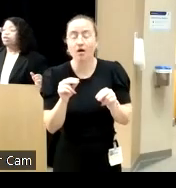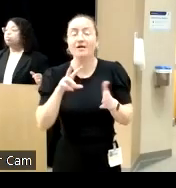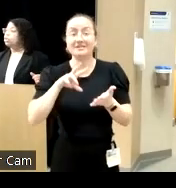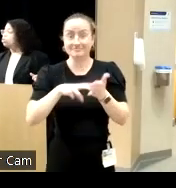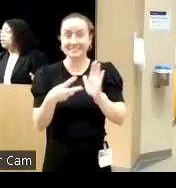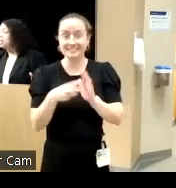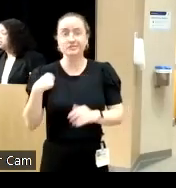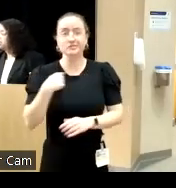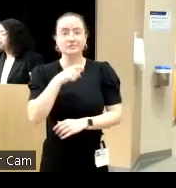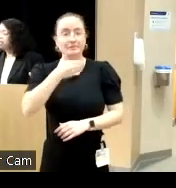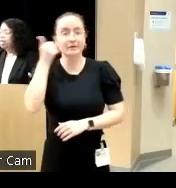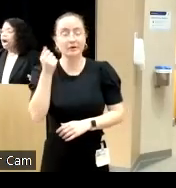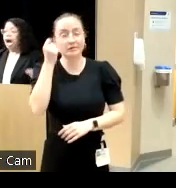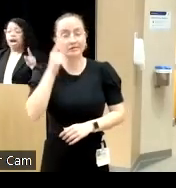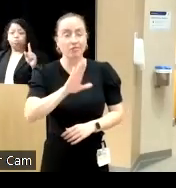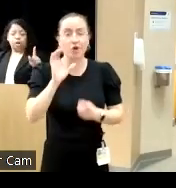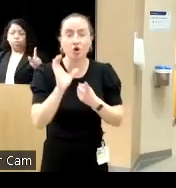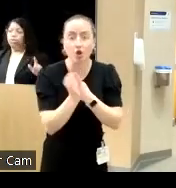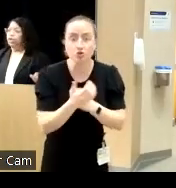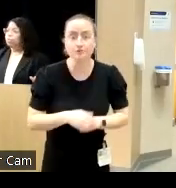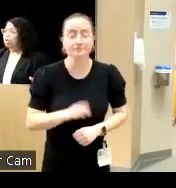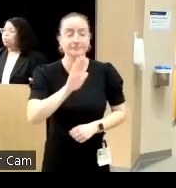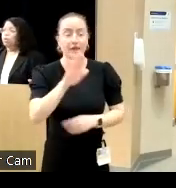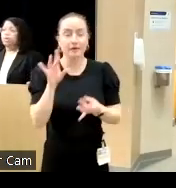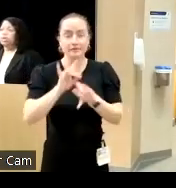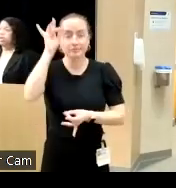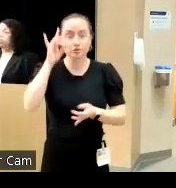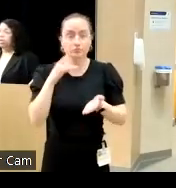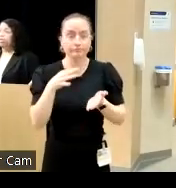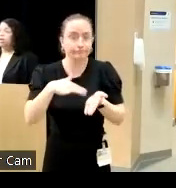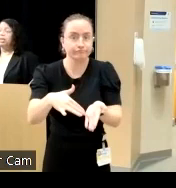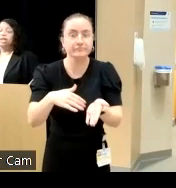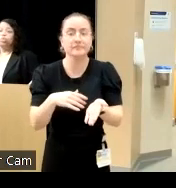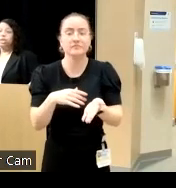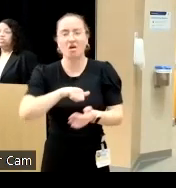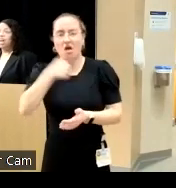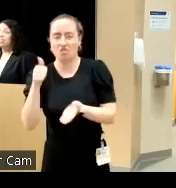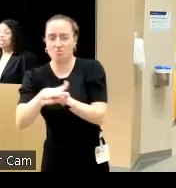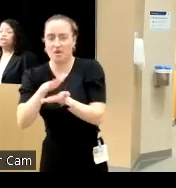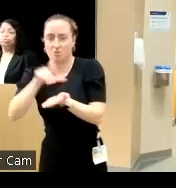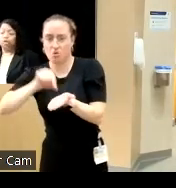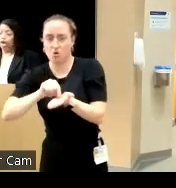their spirituality I published another paper where we looked at spirituality and religiosity and if